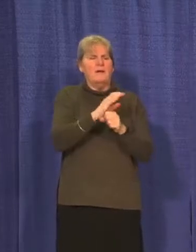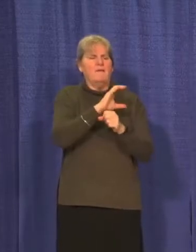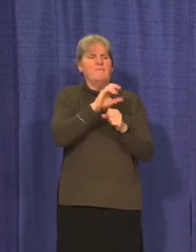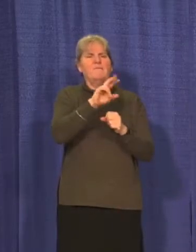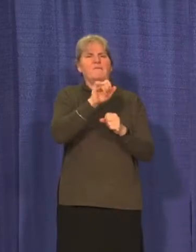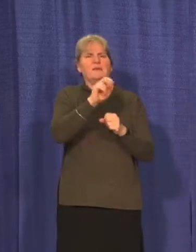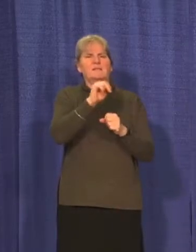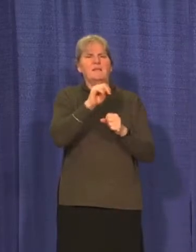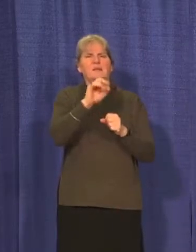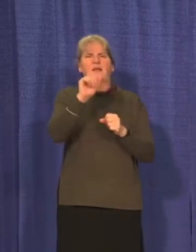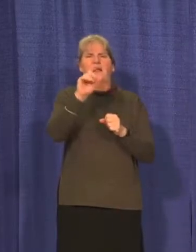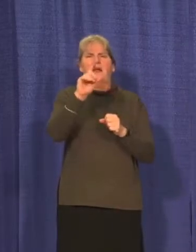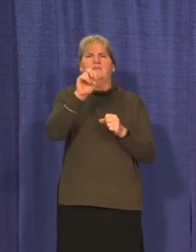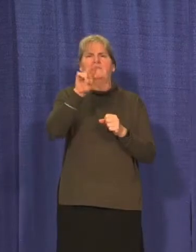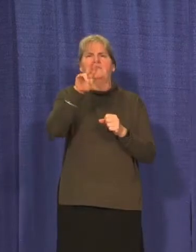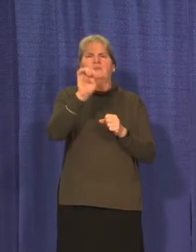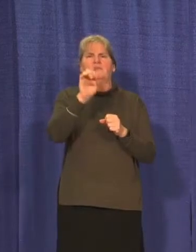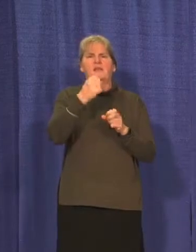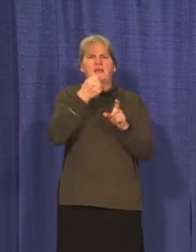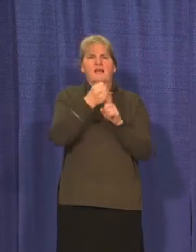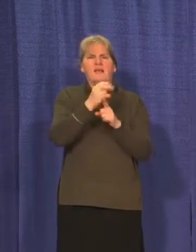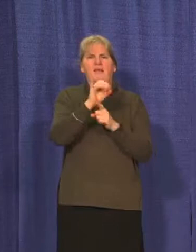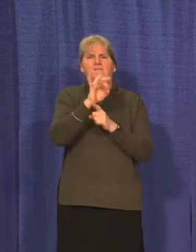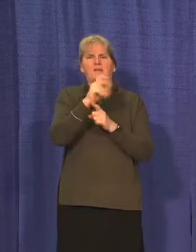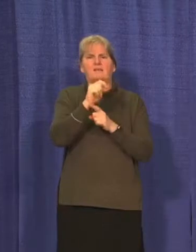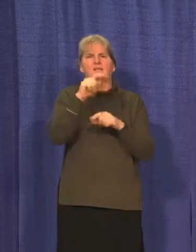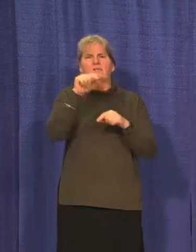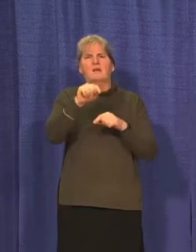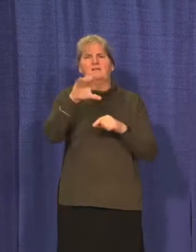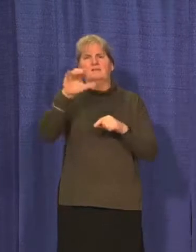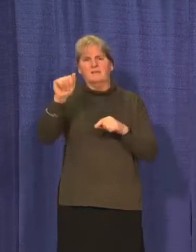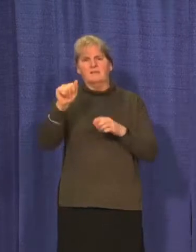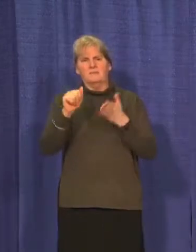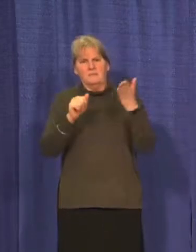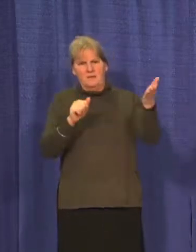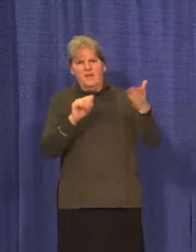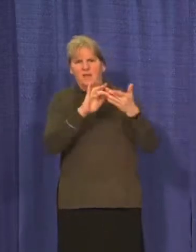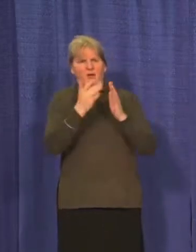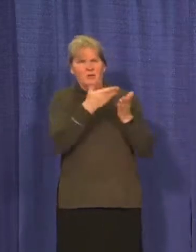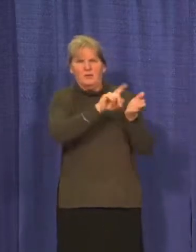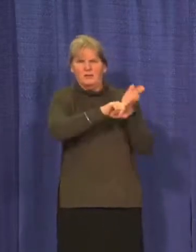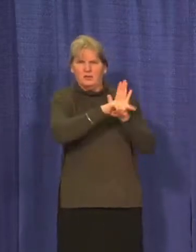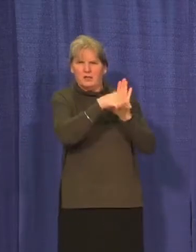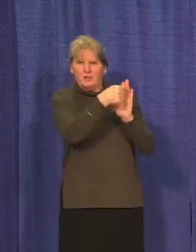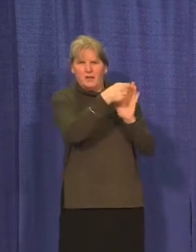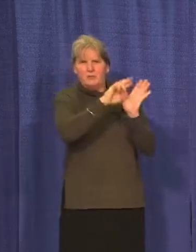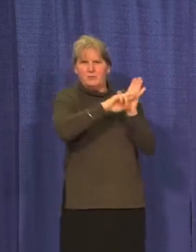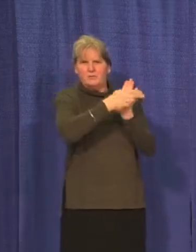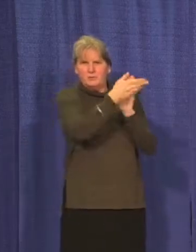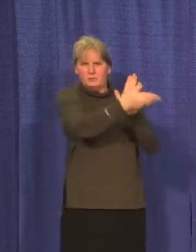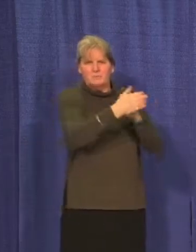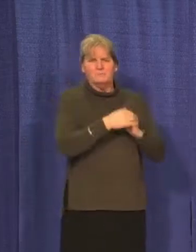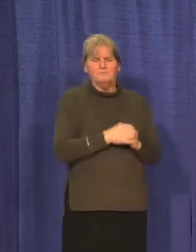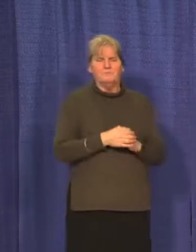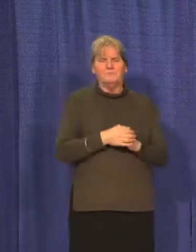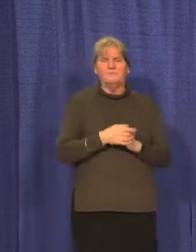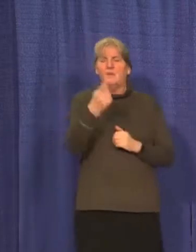vaccine adverse effects Canada. For those of us waiting anxiously for our turn, a few